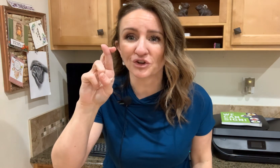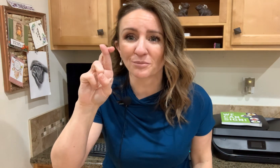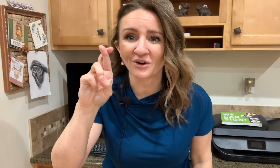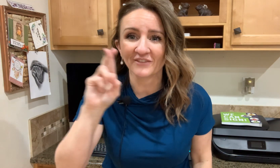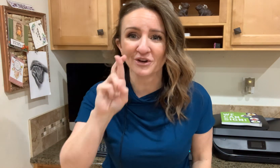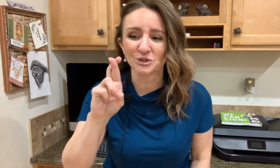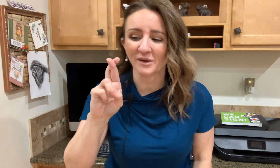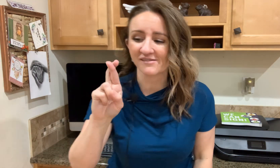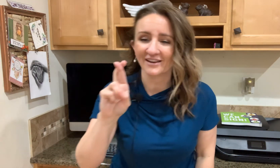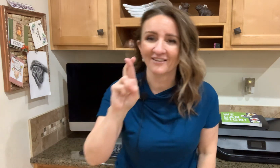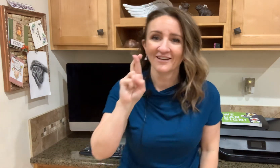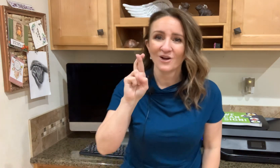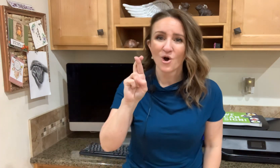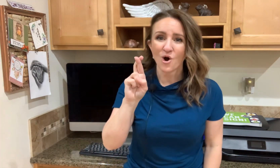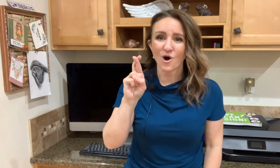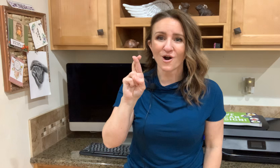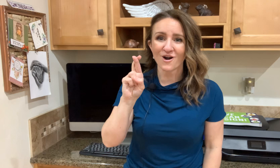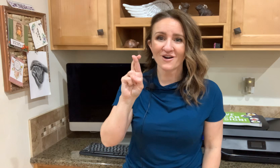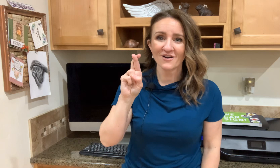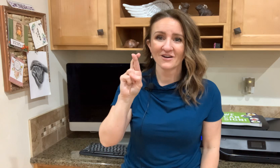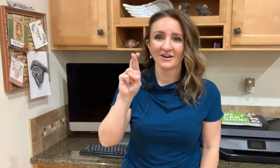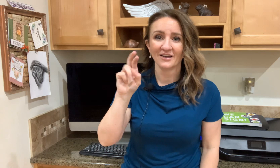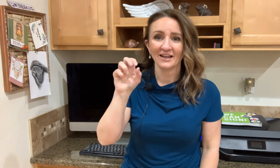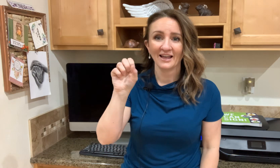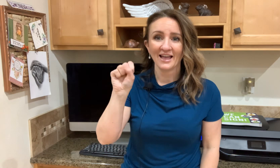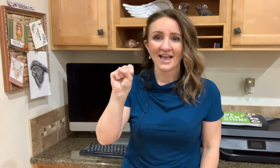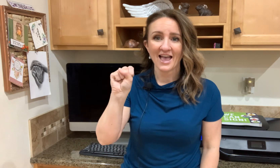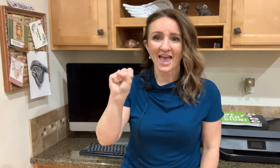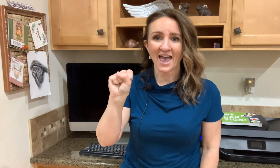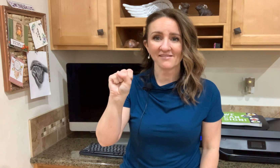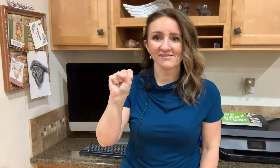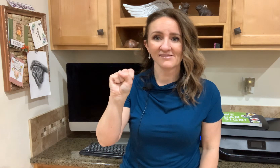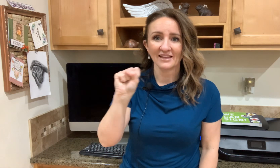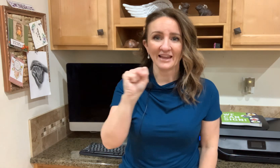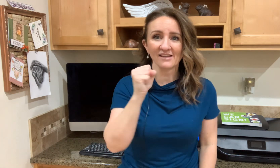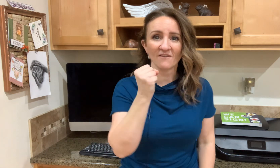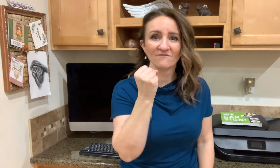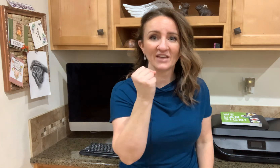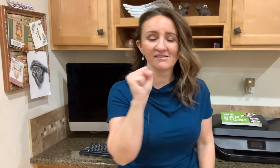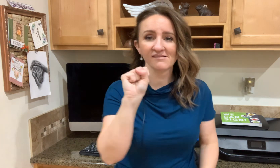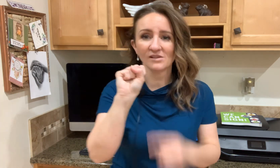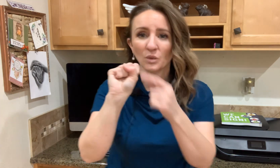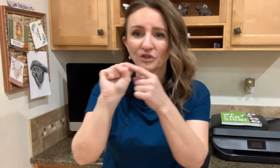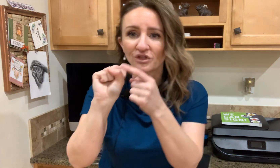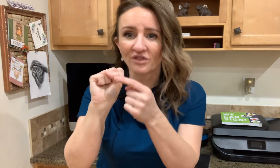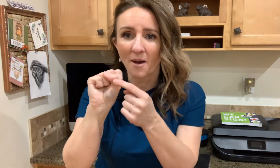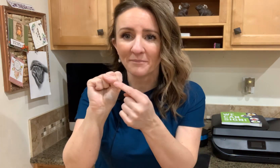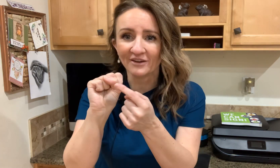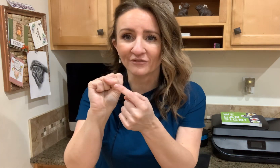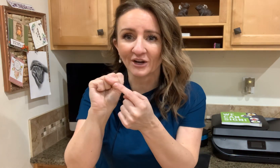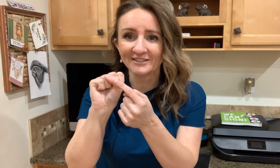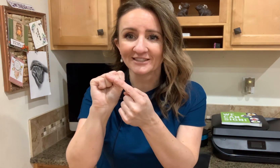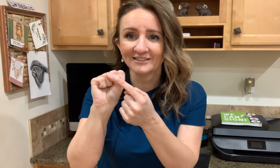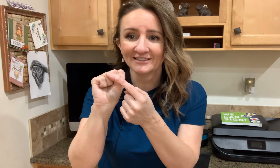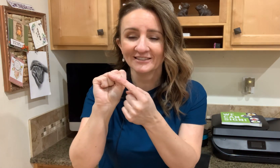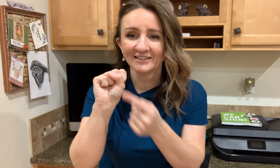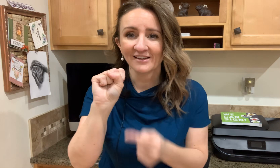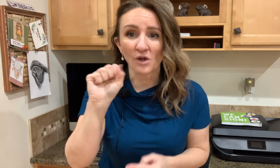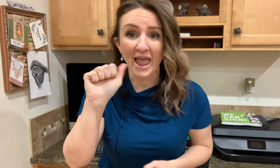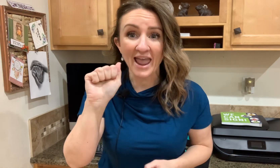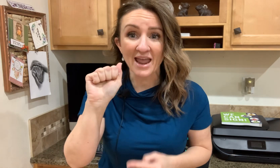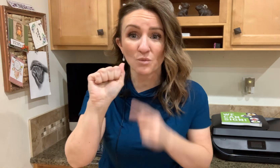your middle finger are twisted then a fist with your thumb in front. So S, now A was